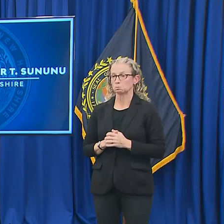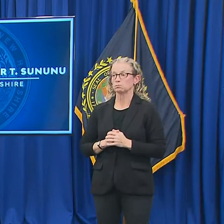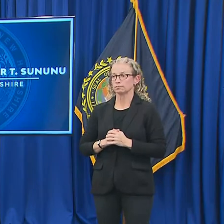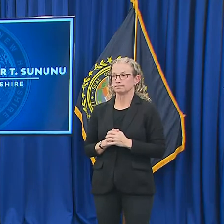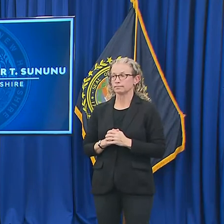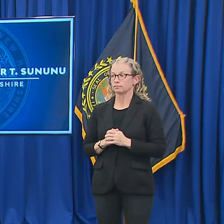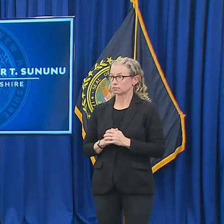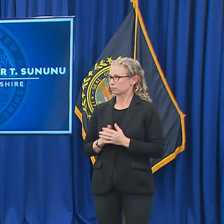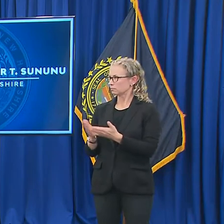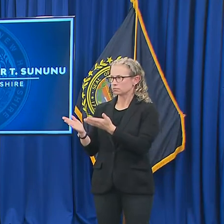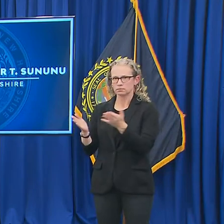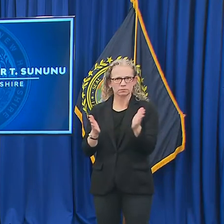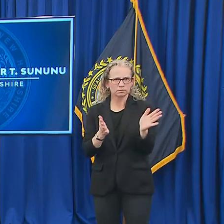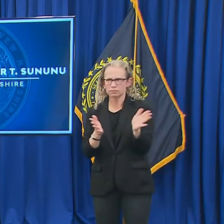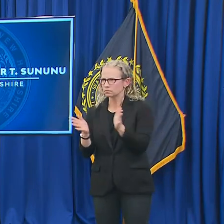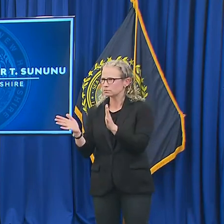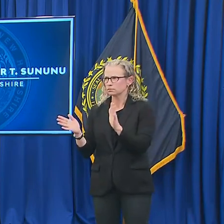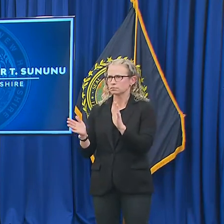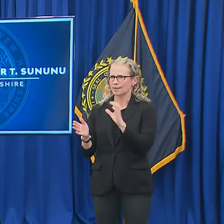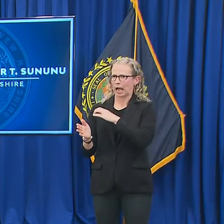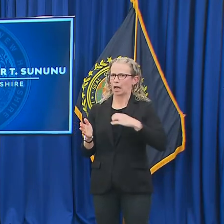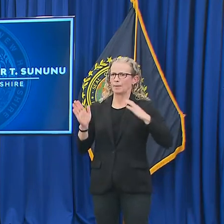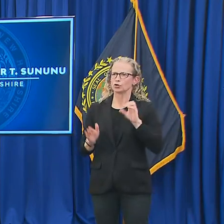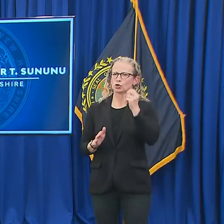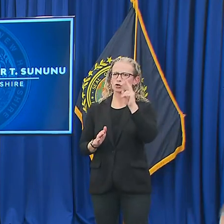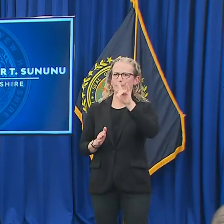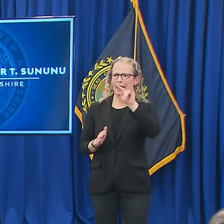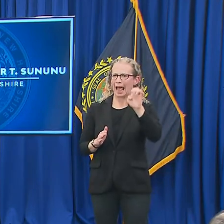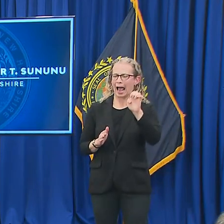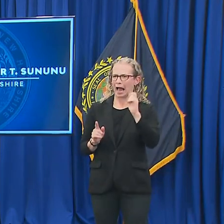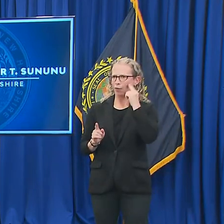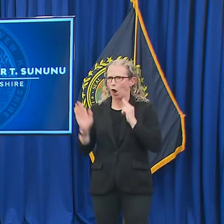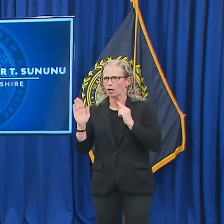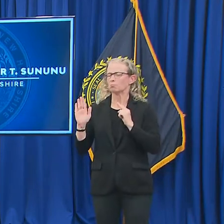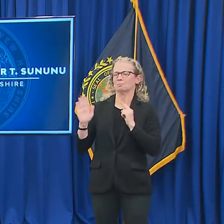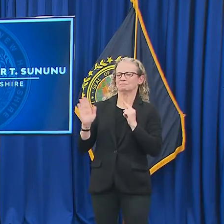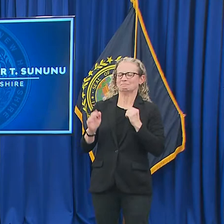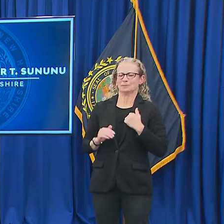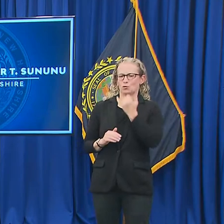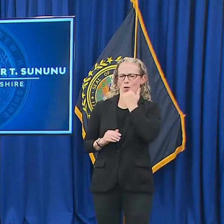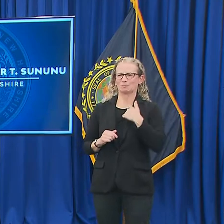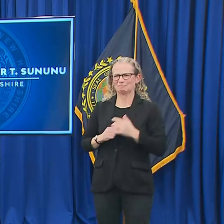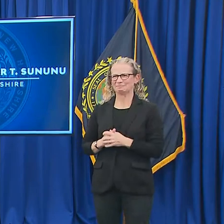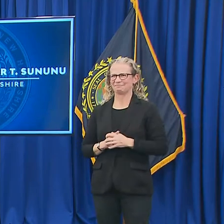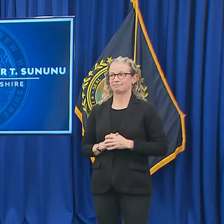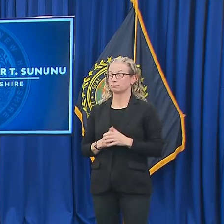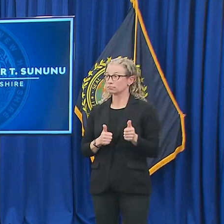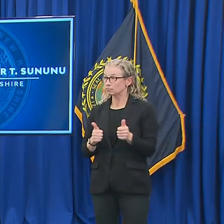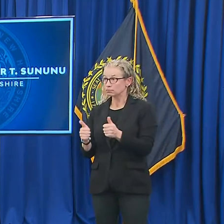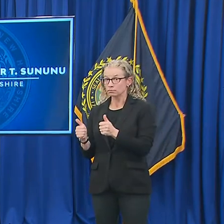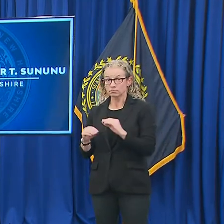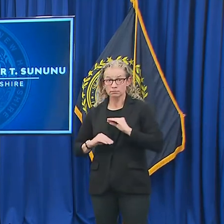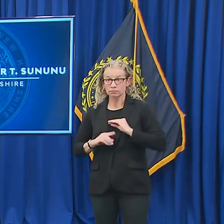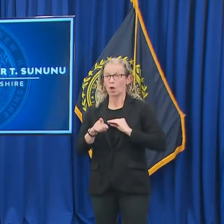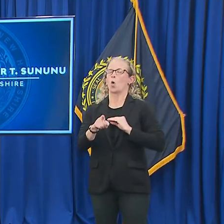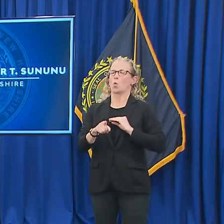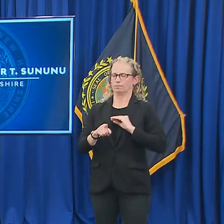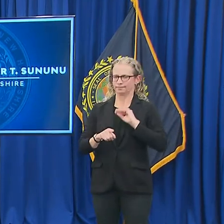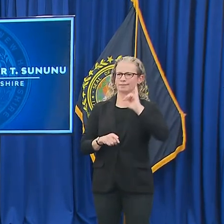Is that next sort of tier or Oh, I know I don't I work No, I don't think so. I hope not. I think what we're trying to do is maintain flexibility